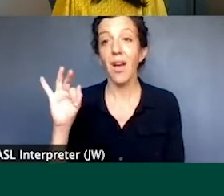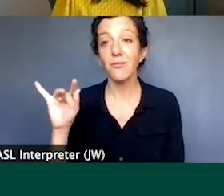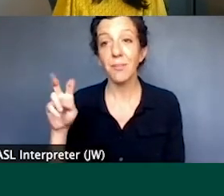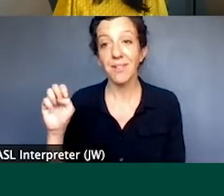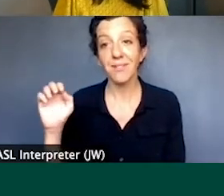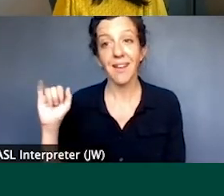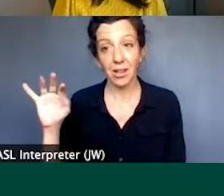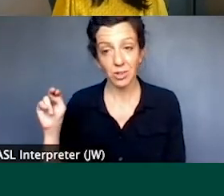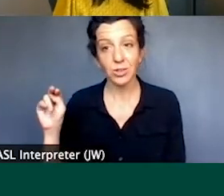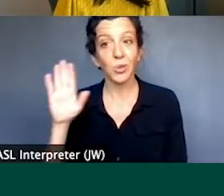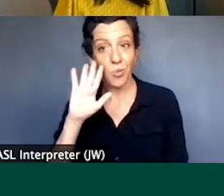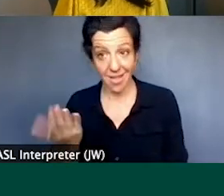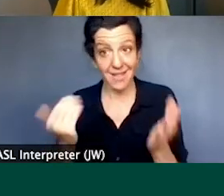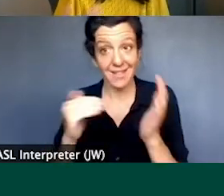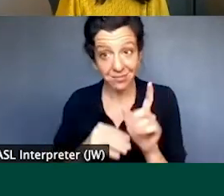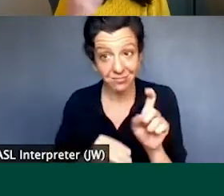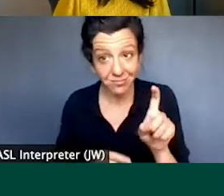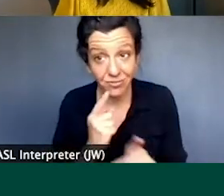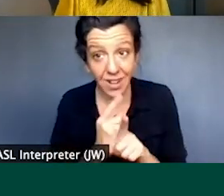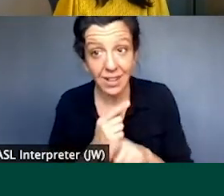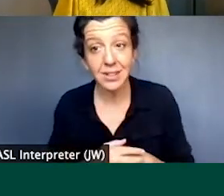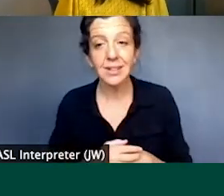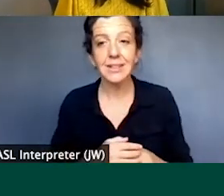And so there's been a lot of case law in this area. One is around quotas not being prohibited.